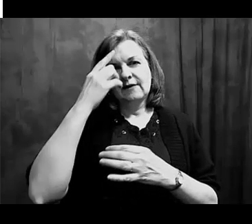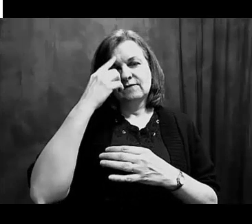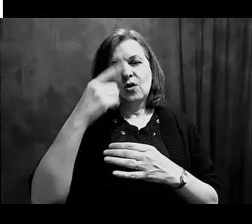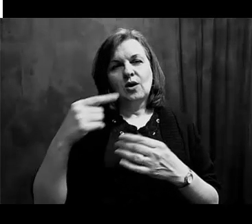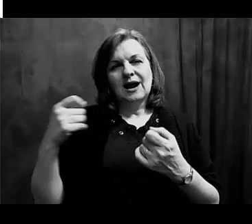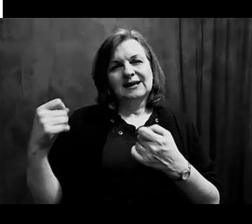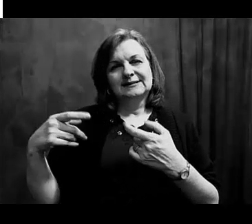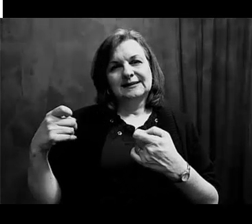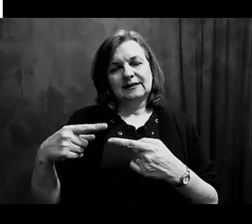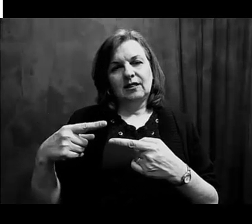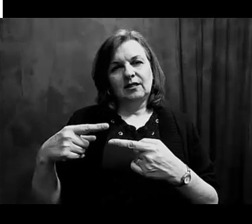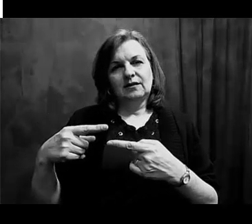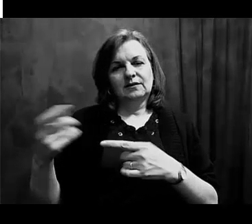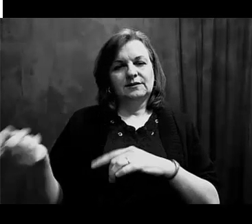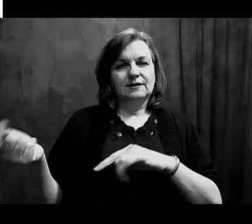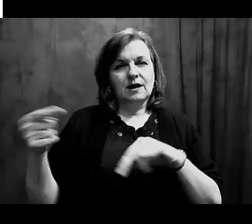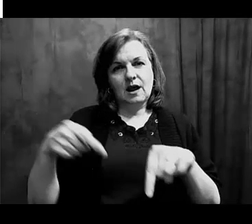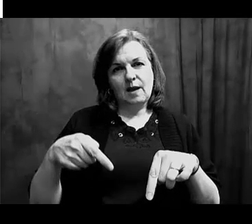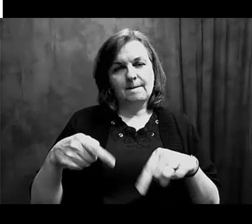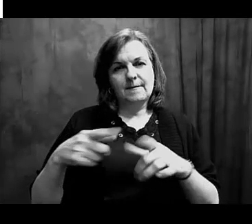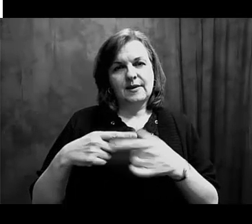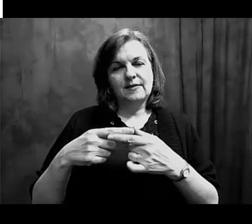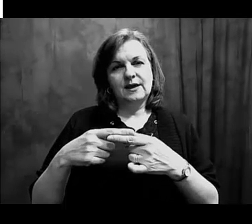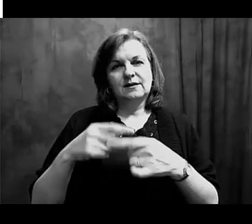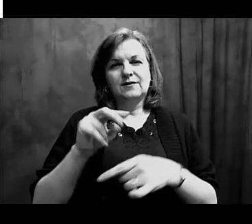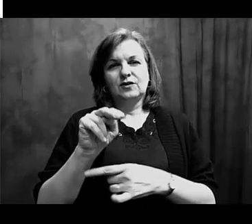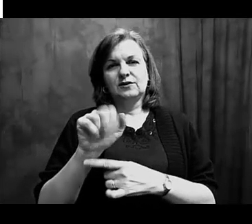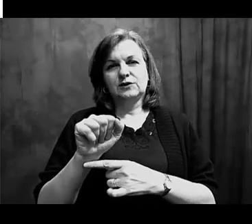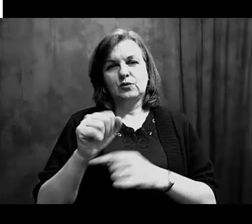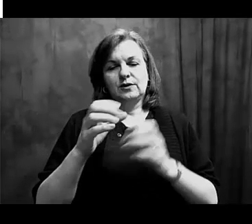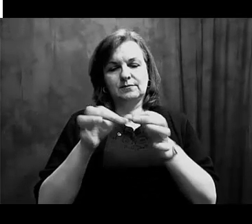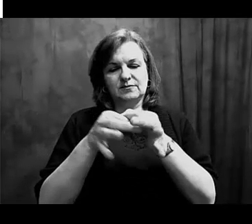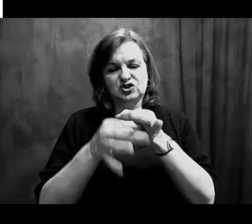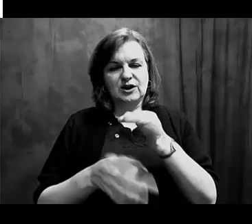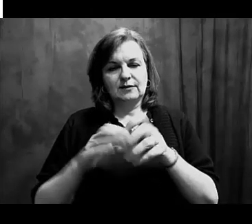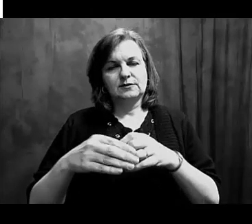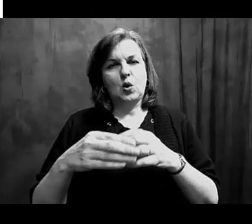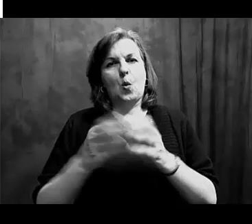and open sodium channels